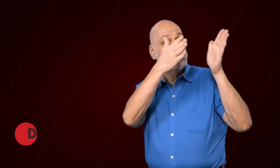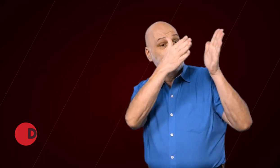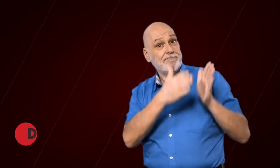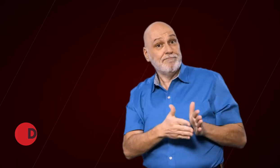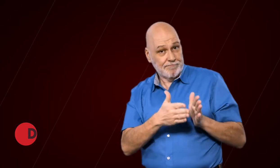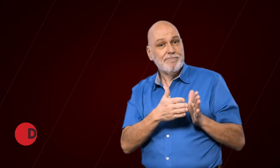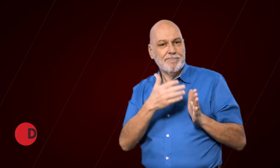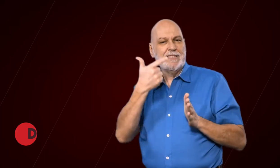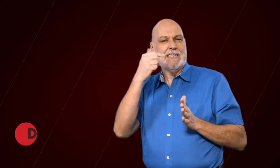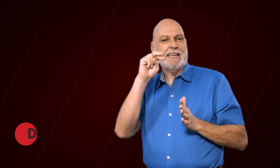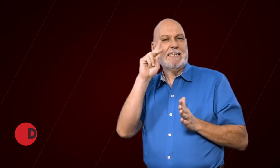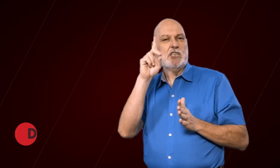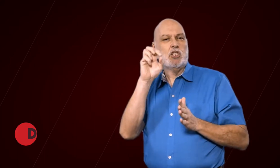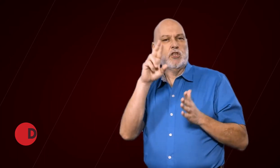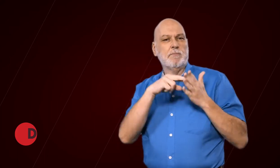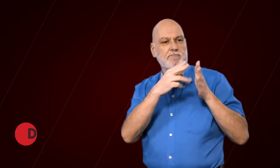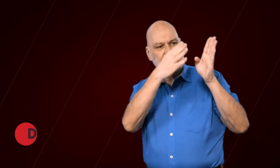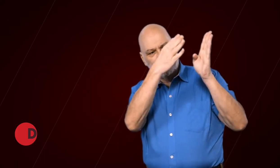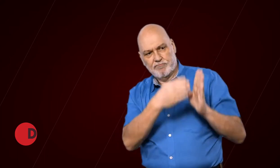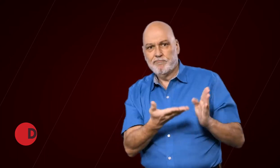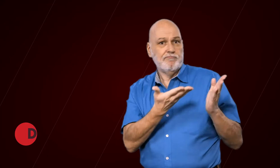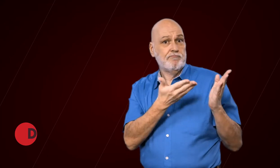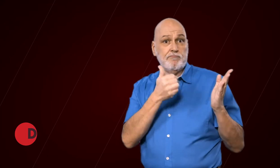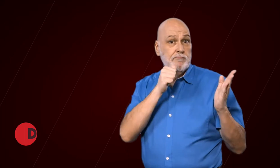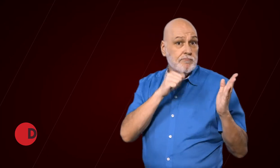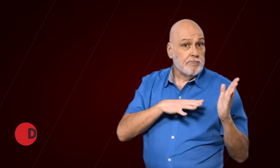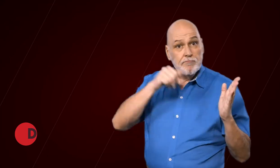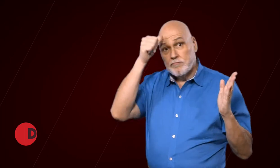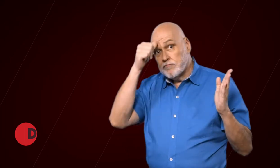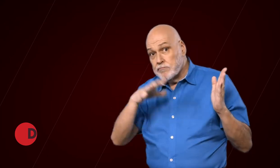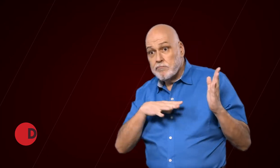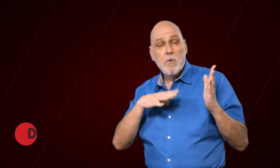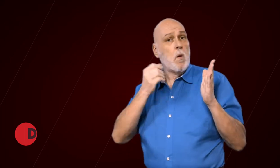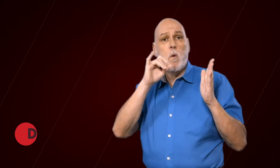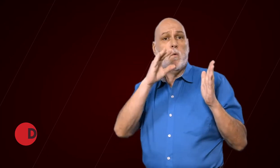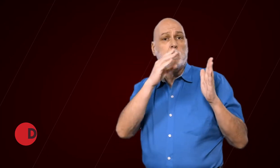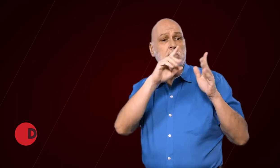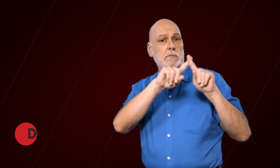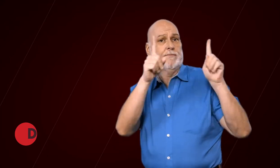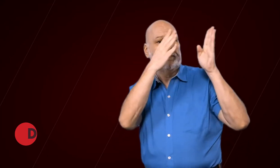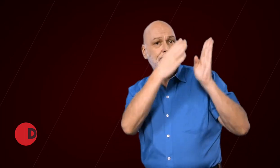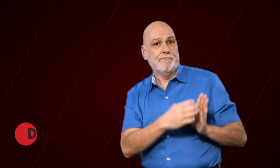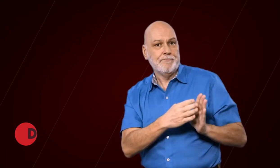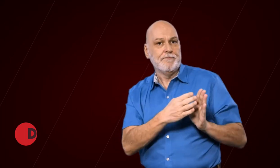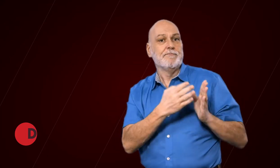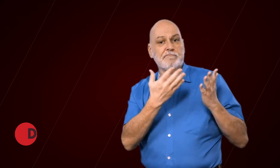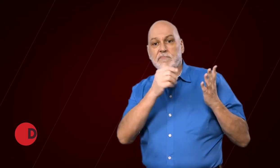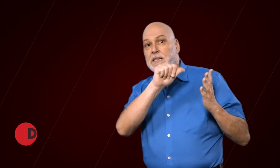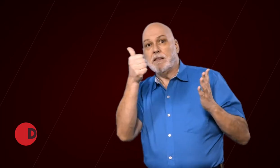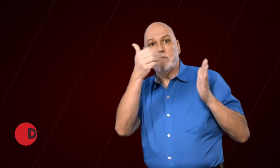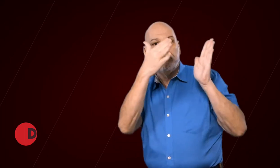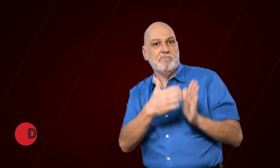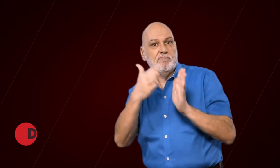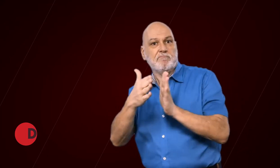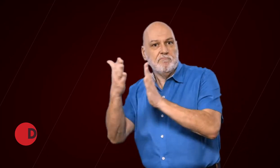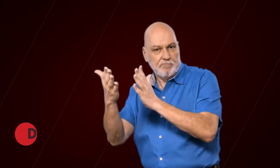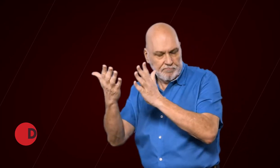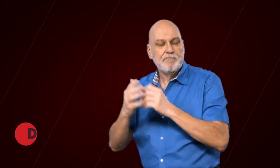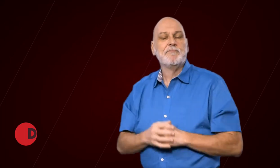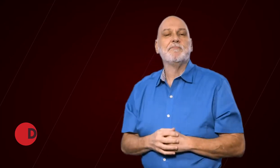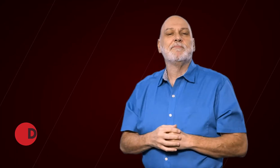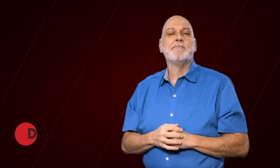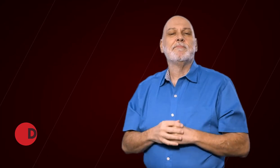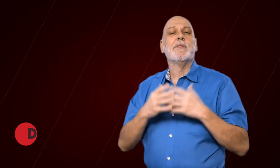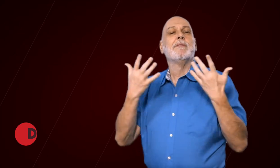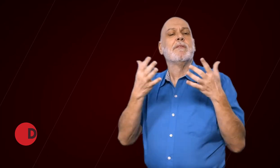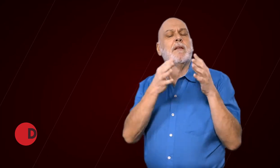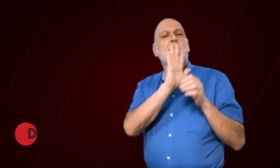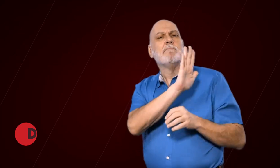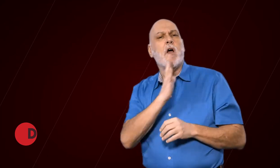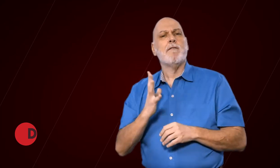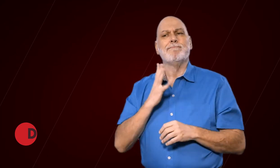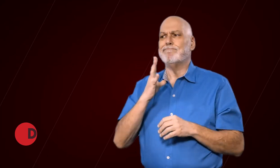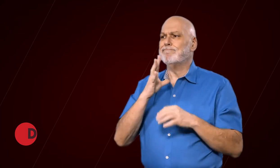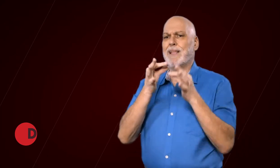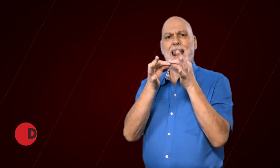official languages and household relationships.